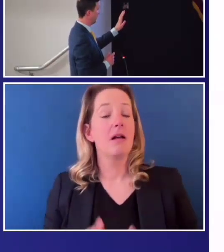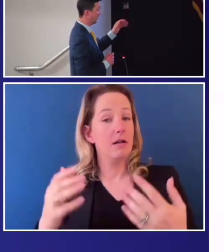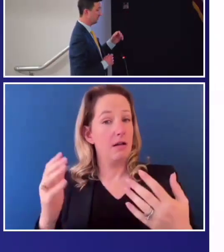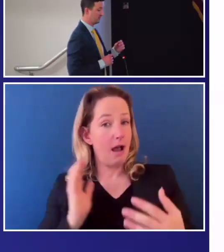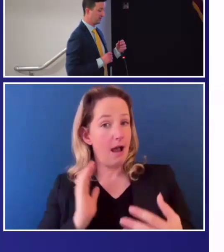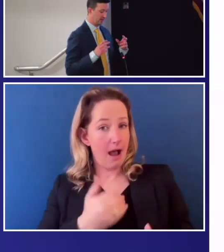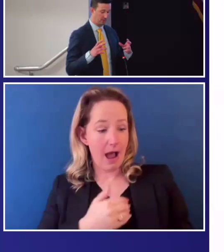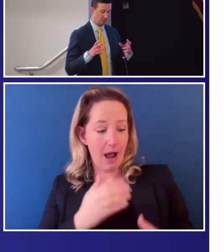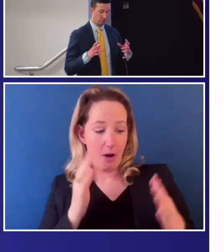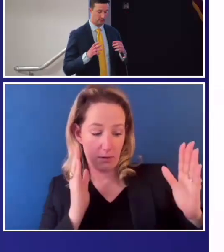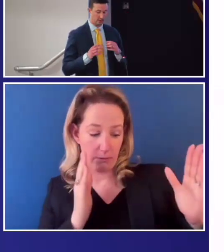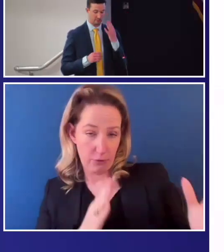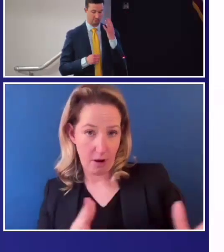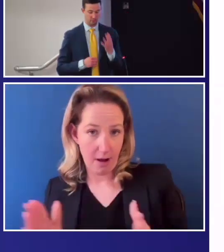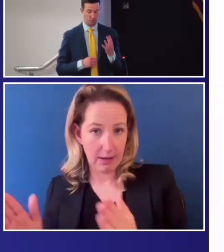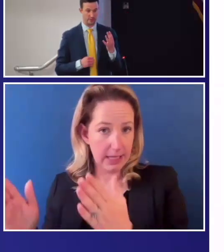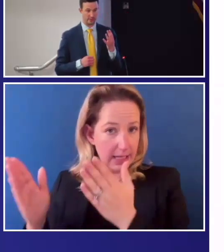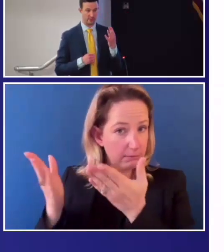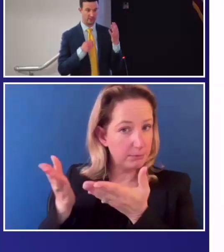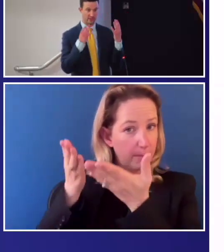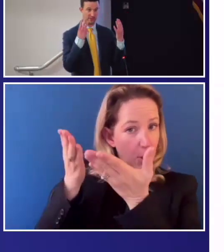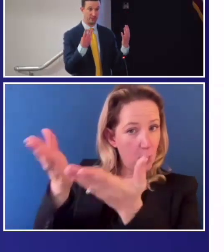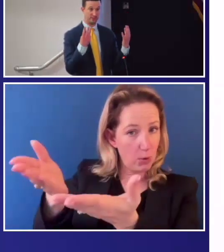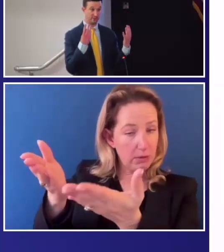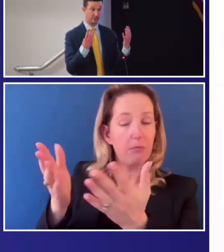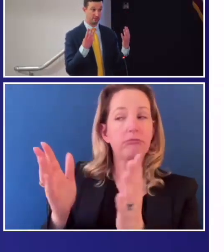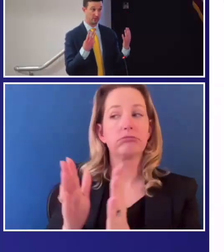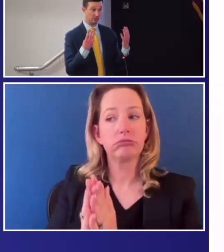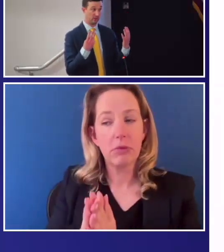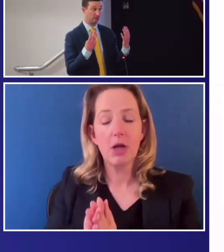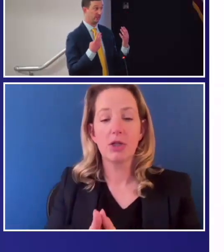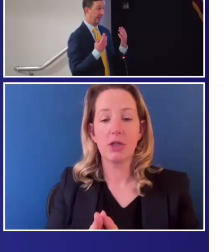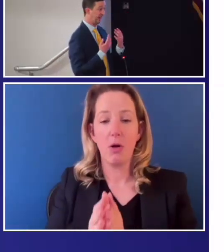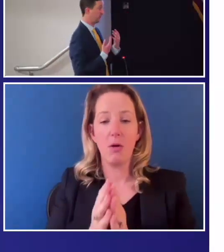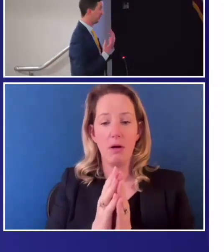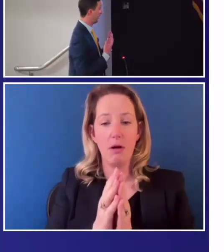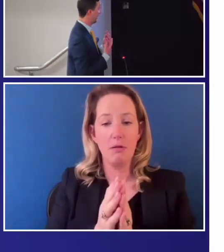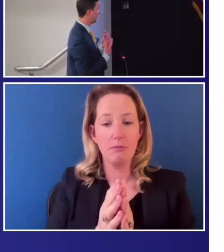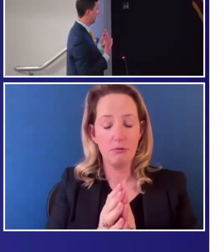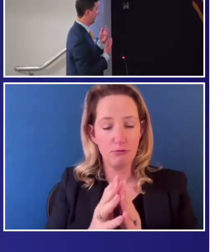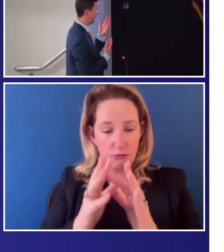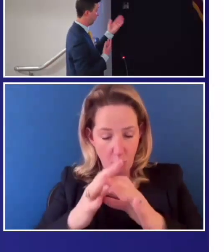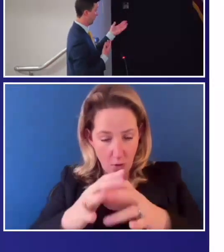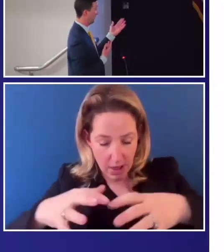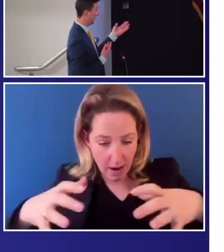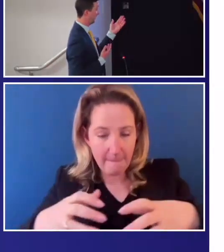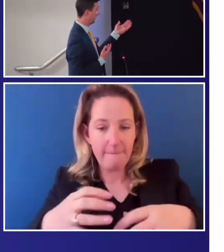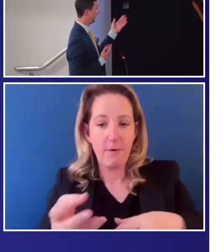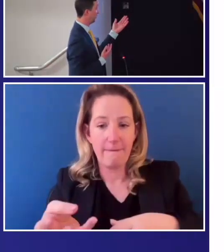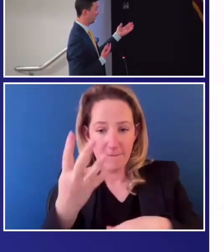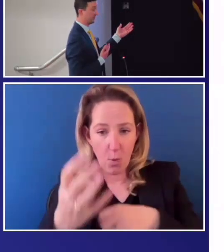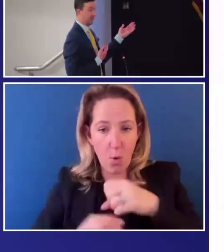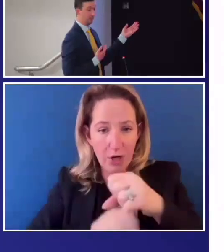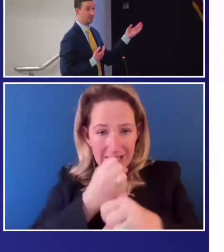when you talk about rolling up for four years at three different CIP code levels, it actually creates 14 individual steps